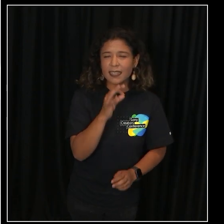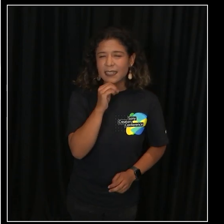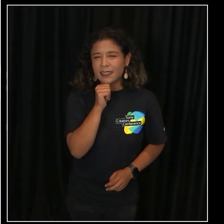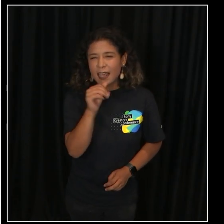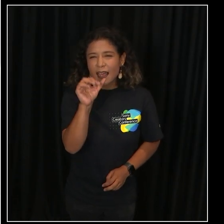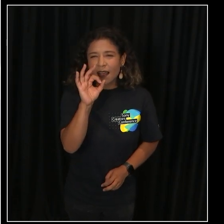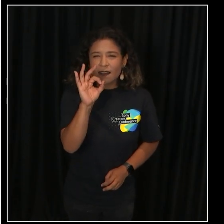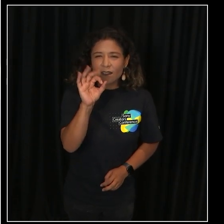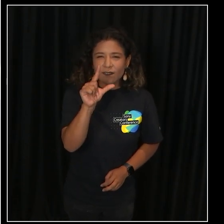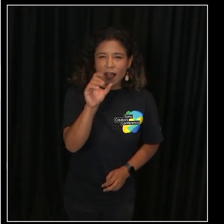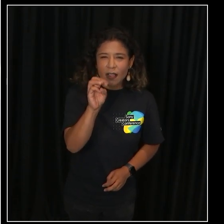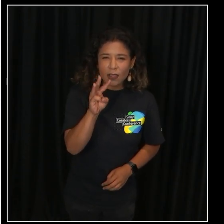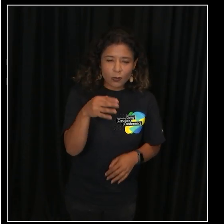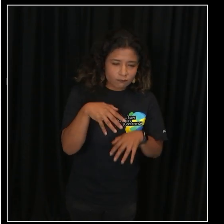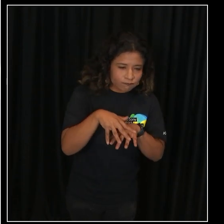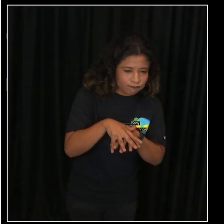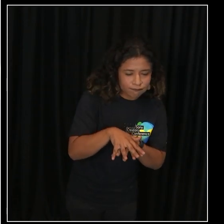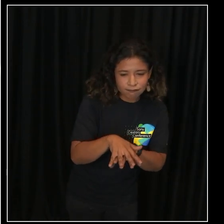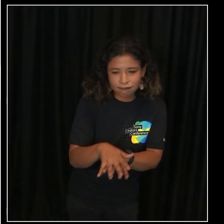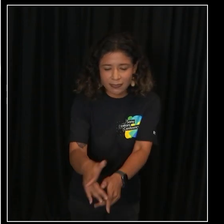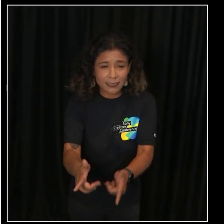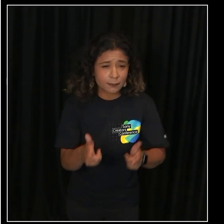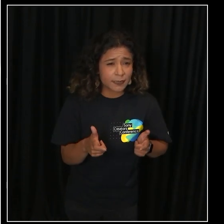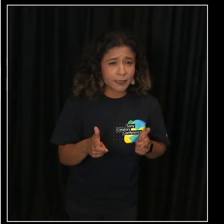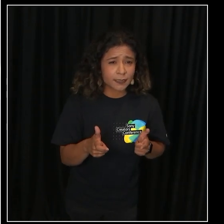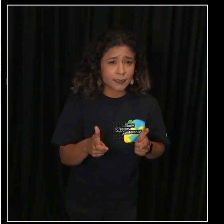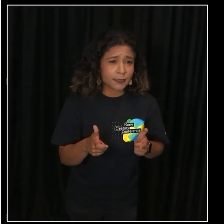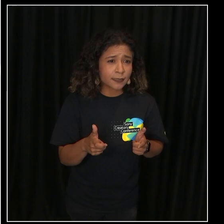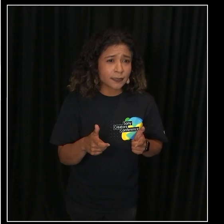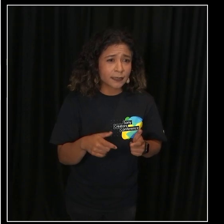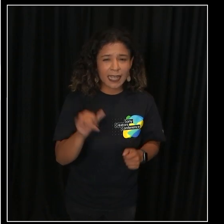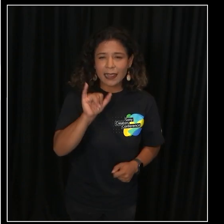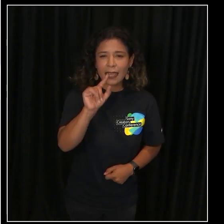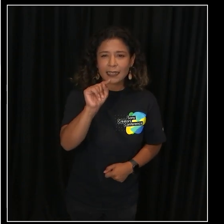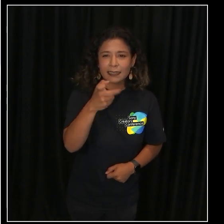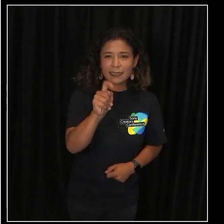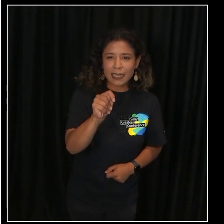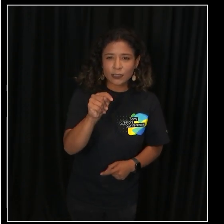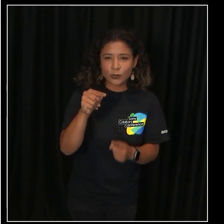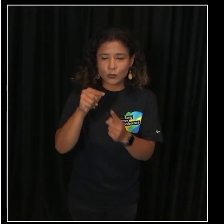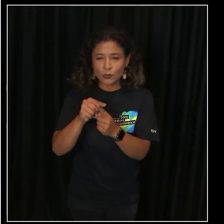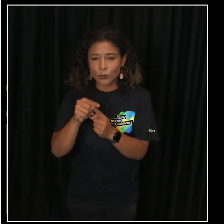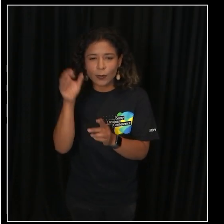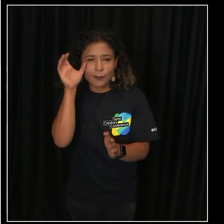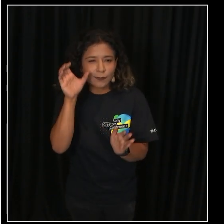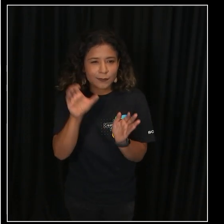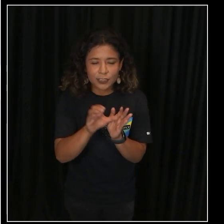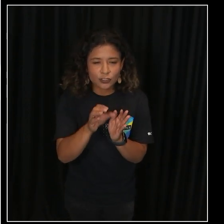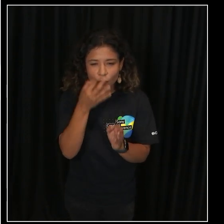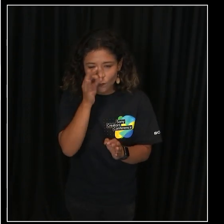It kind of reminds us of, you know, like where text to video is right now or where text image was a few years ago.